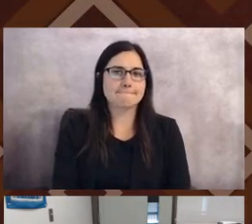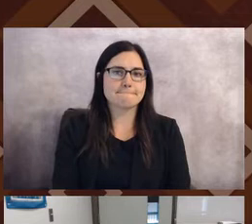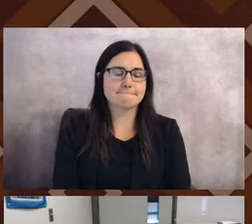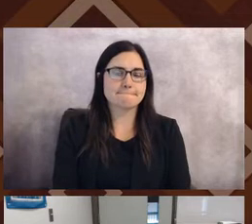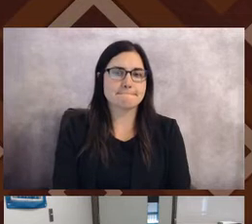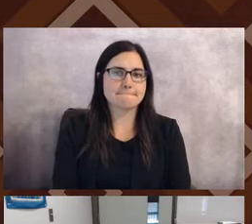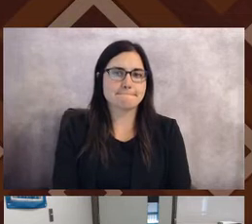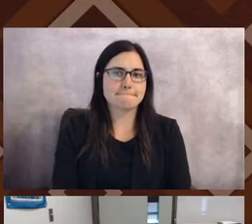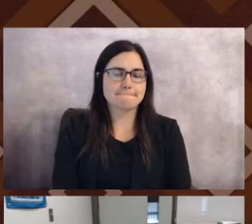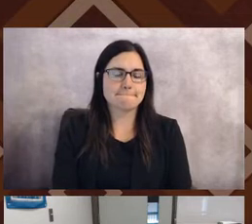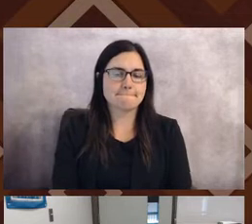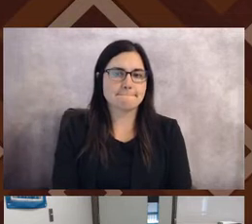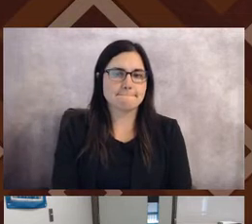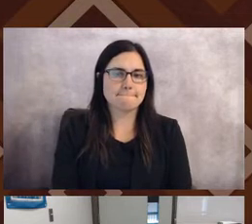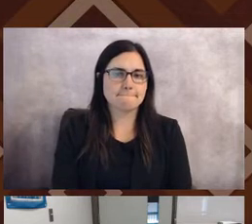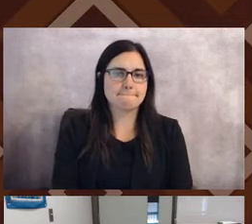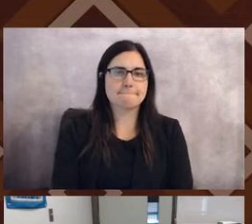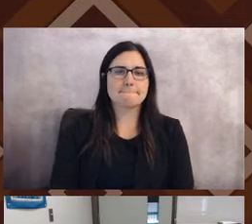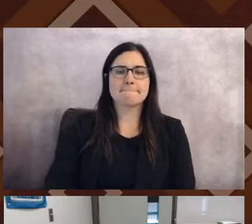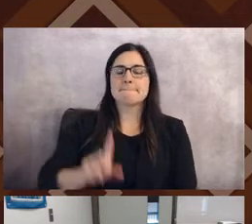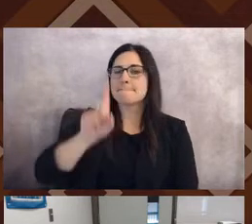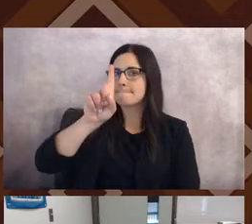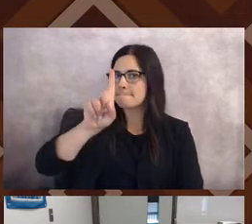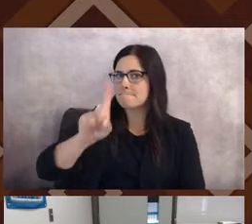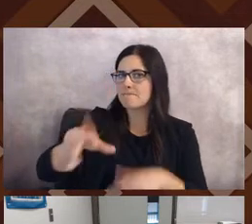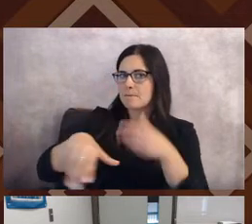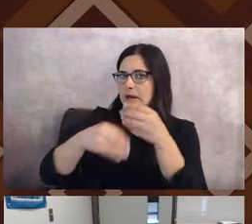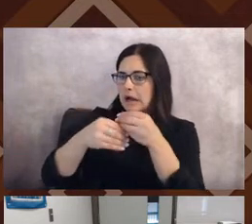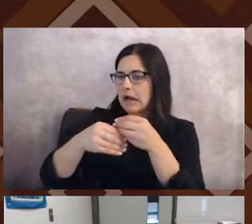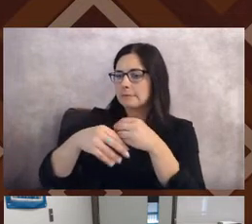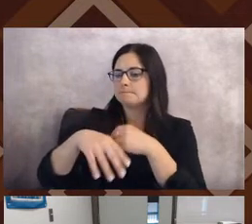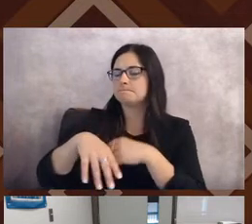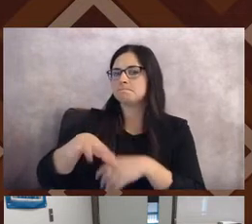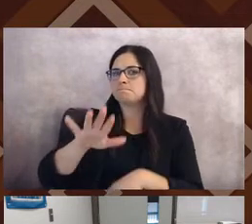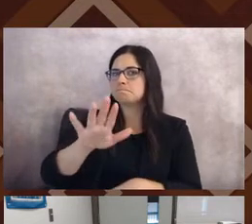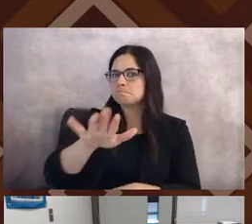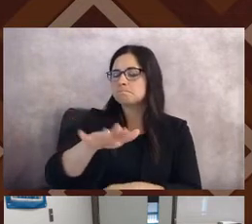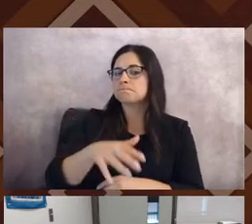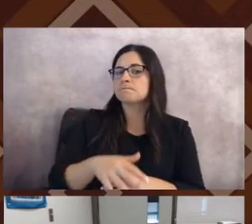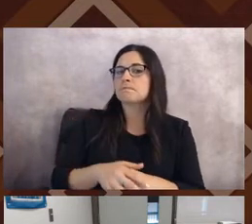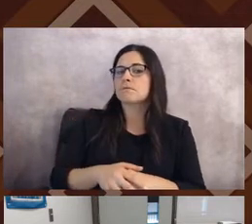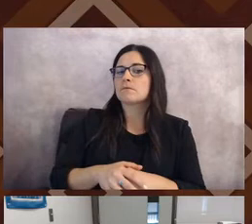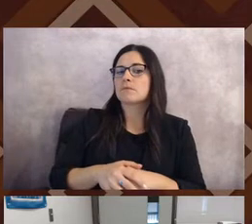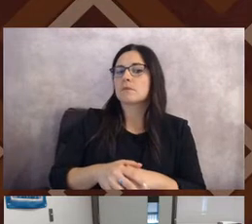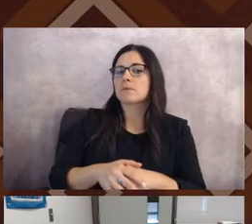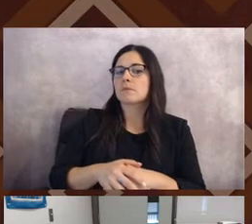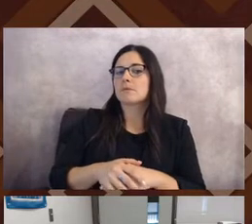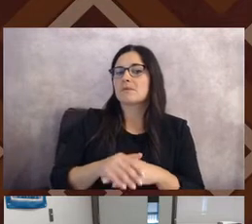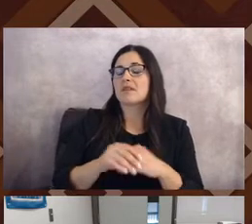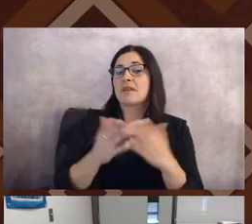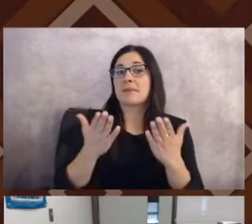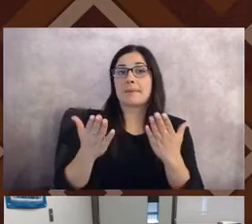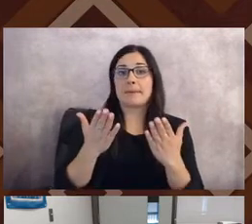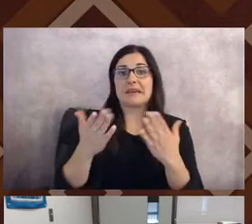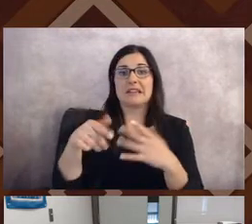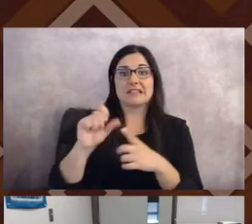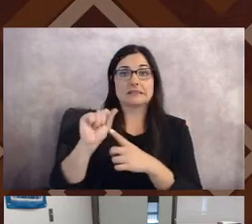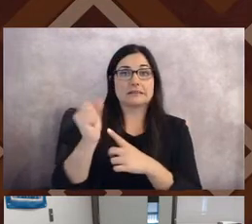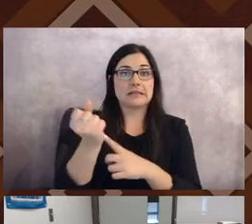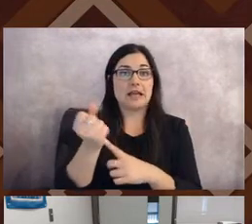Well, just real quick, and again, I mean, I think that it's this is probably the case that that hits home for a lot of us.